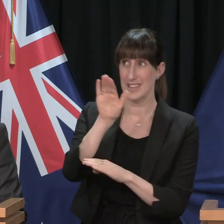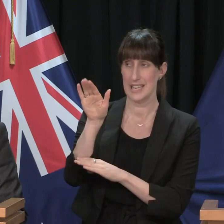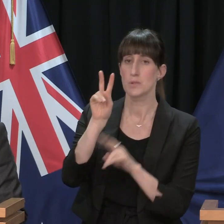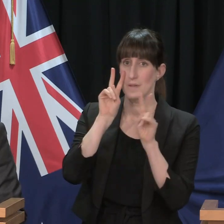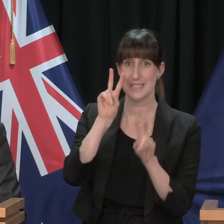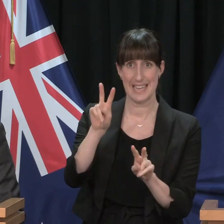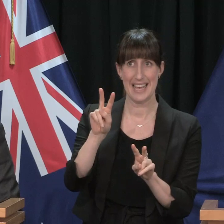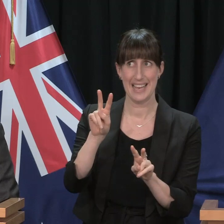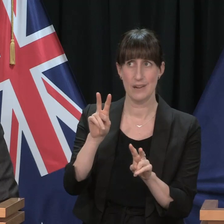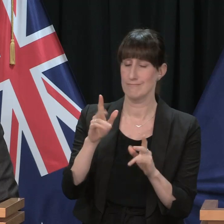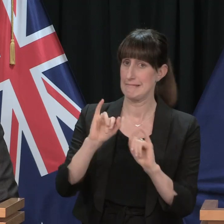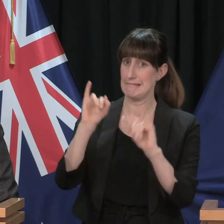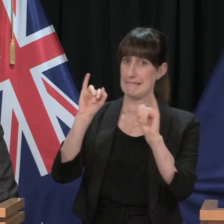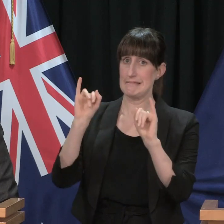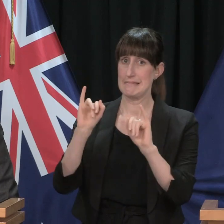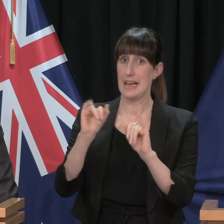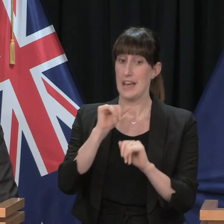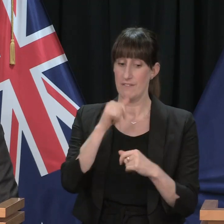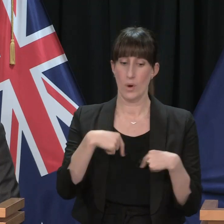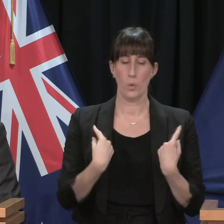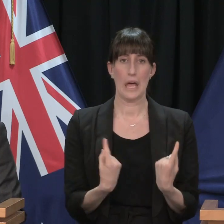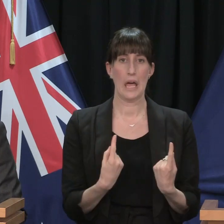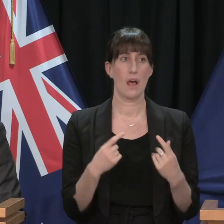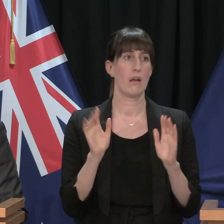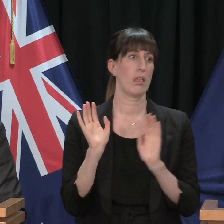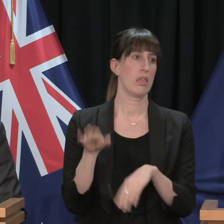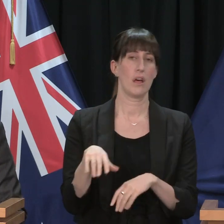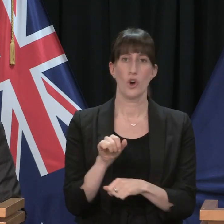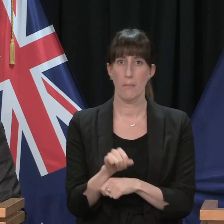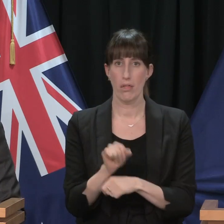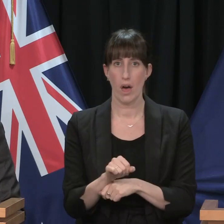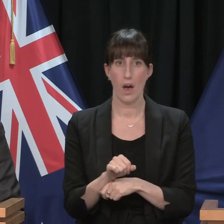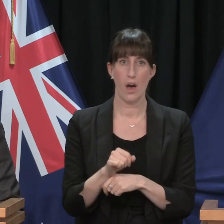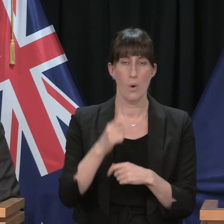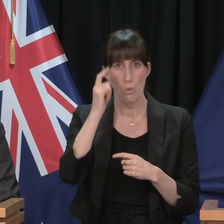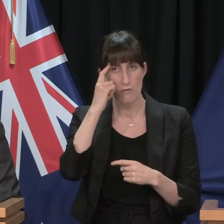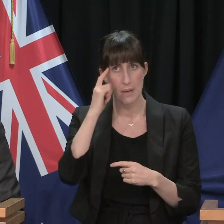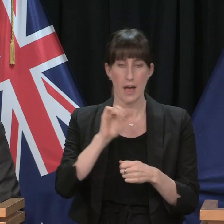from overseas what can happen if we are not constantly on guard against a sense of